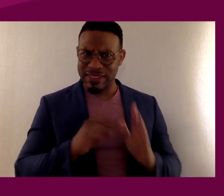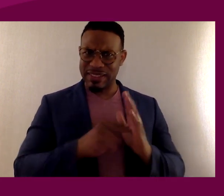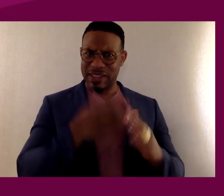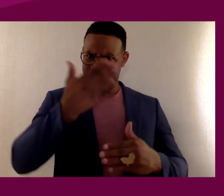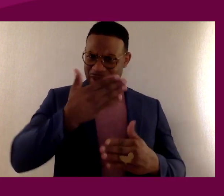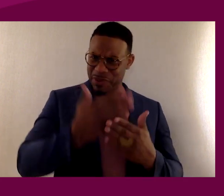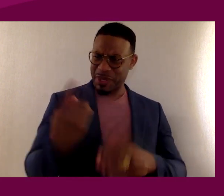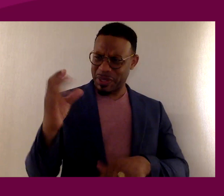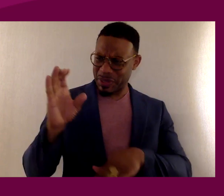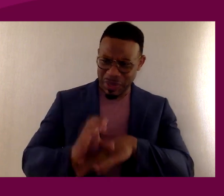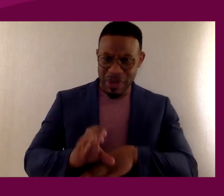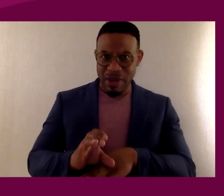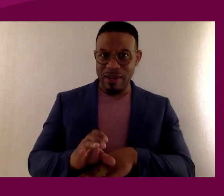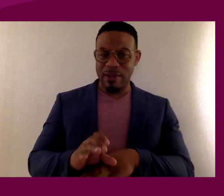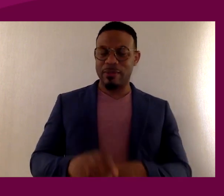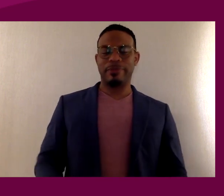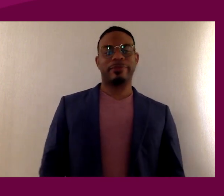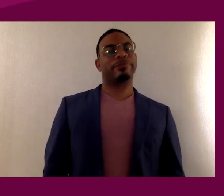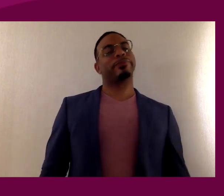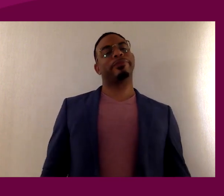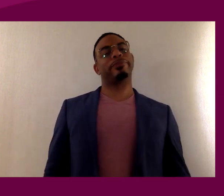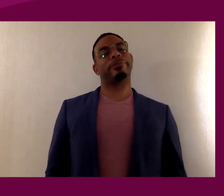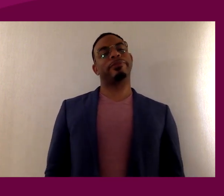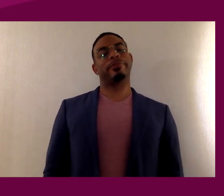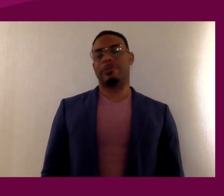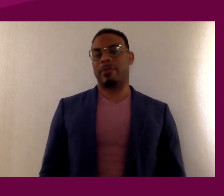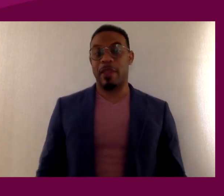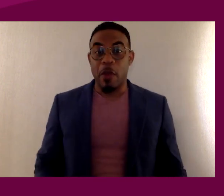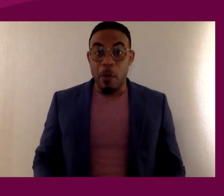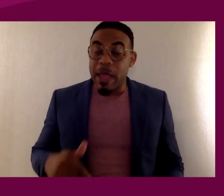meeting. You do not go and demonstrate in front of somebody while they go to church.